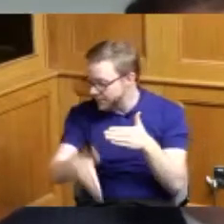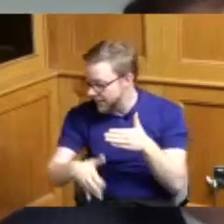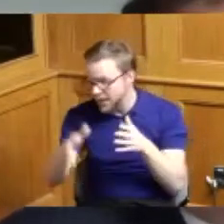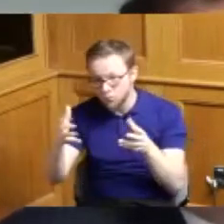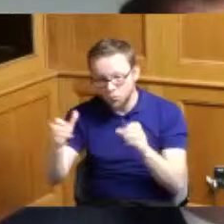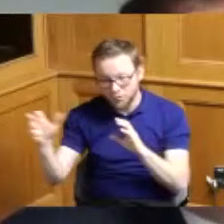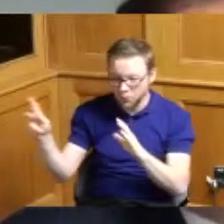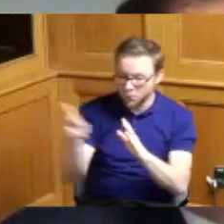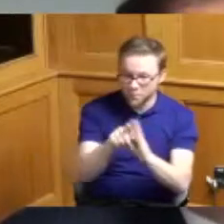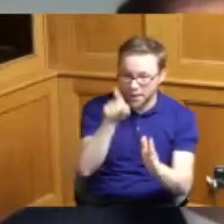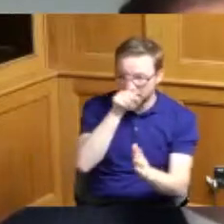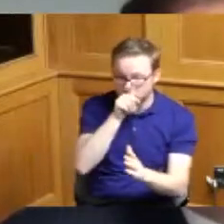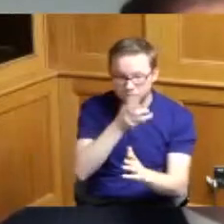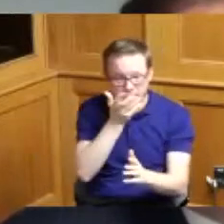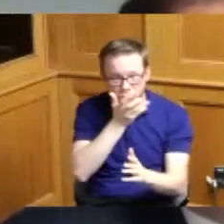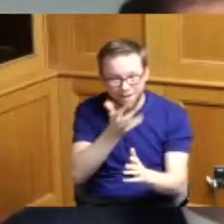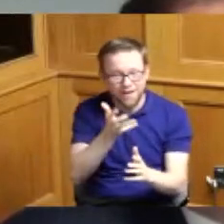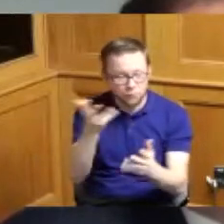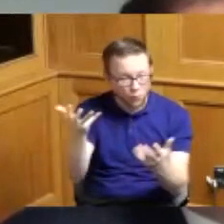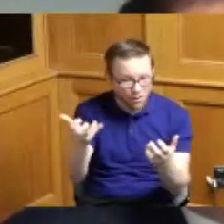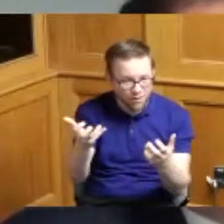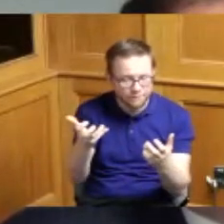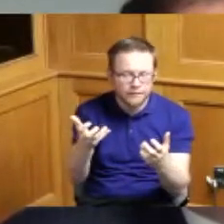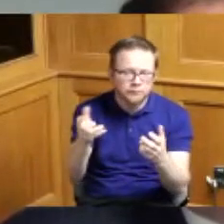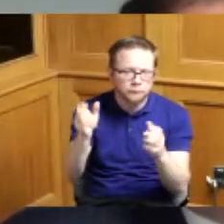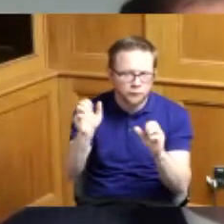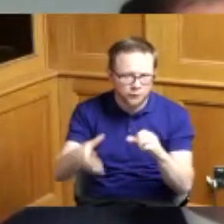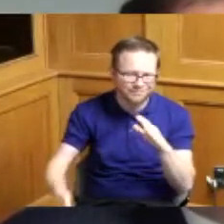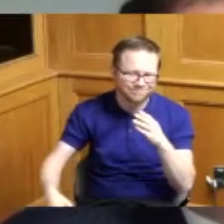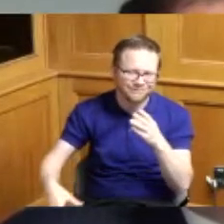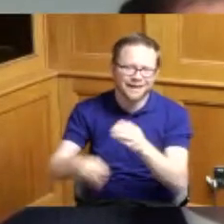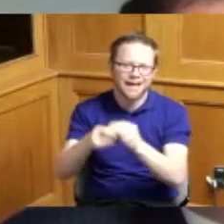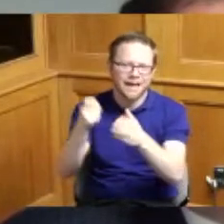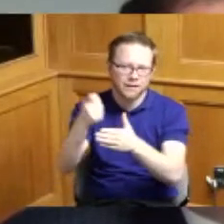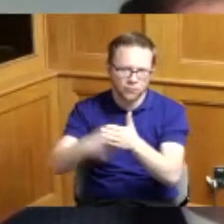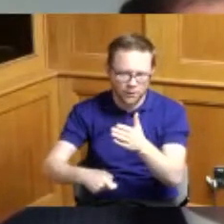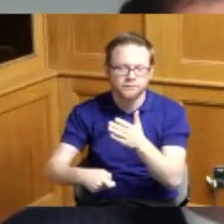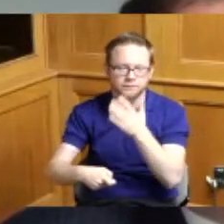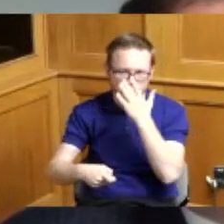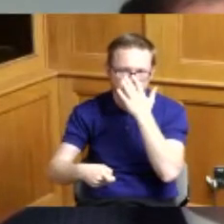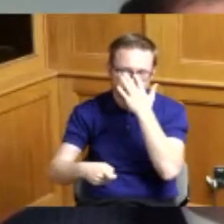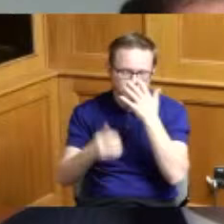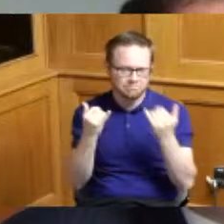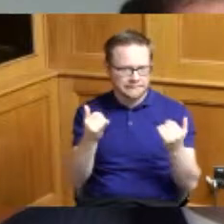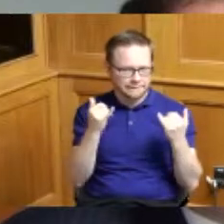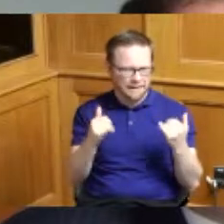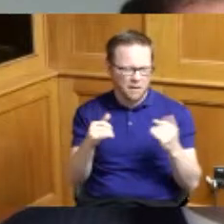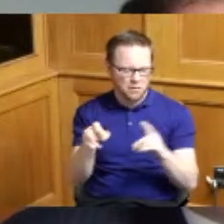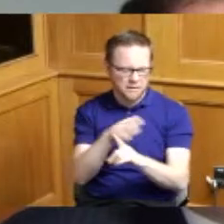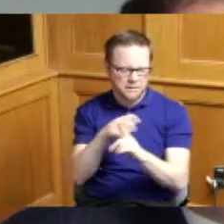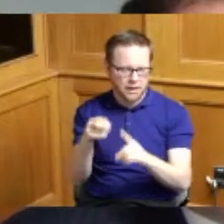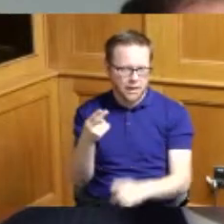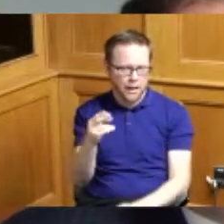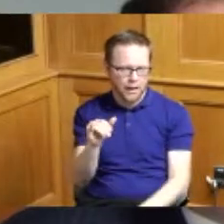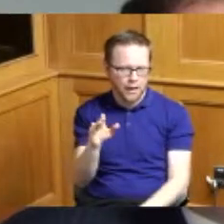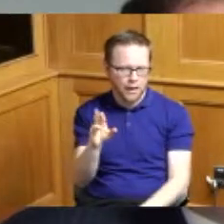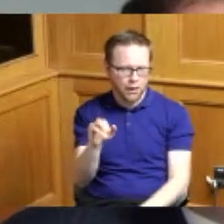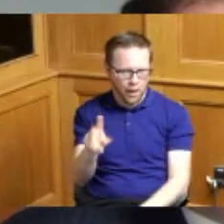type of field uh this artificial uh or hybrid artificial turf so that you could there could